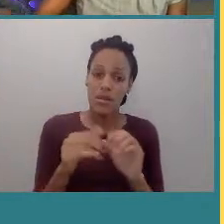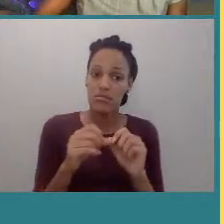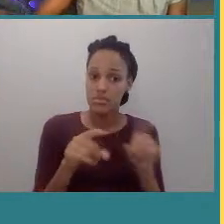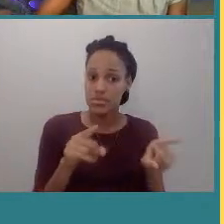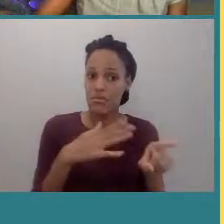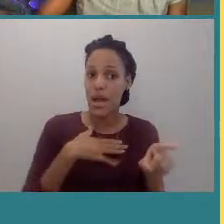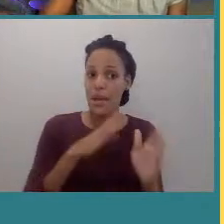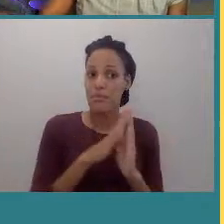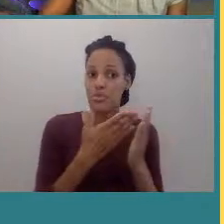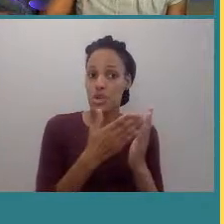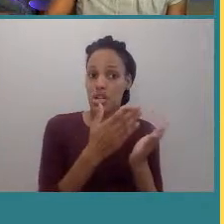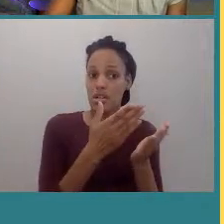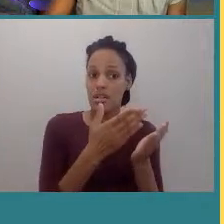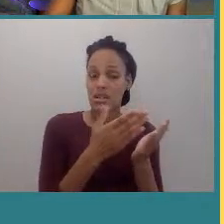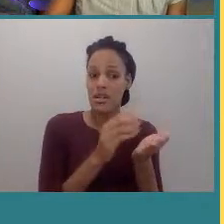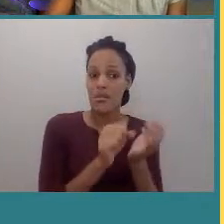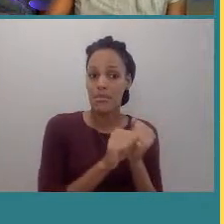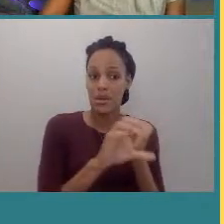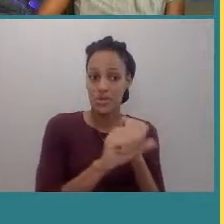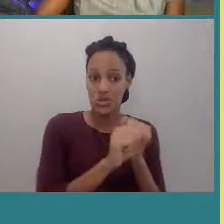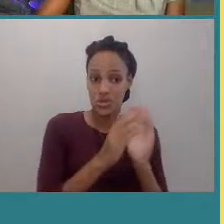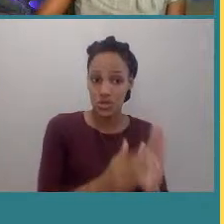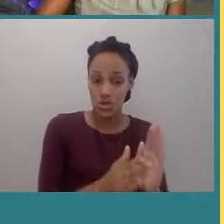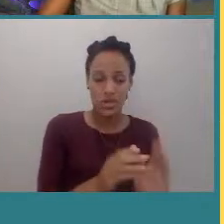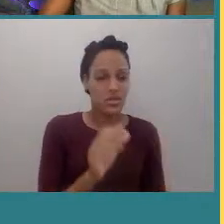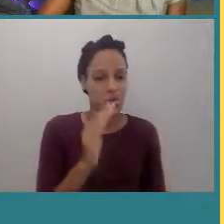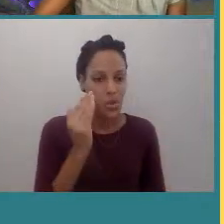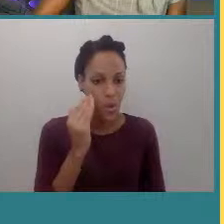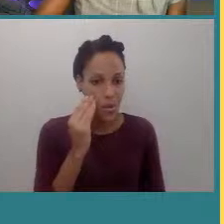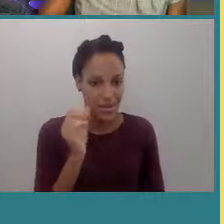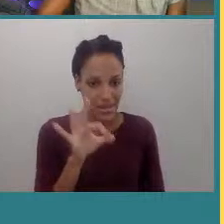it and I knew this was Black-owned. I asked a worker, this place is Black-owned, right?